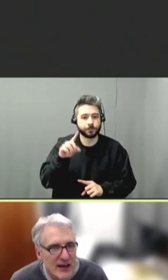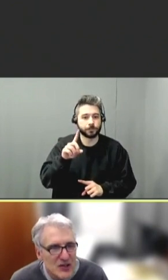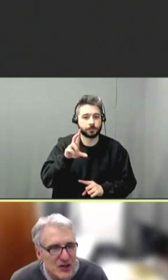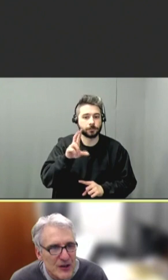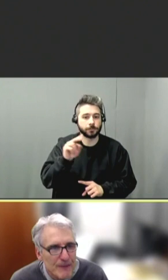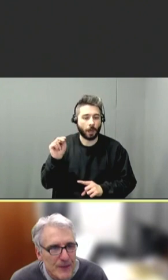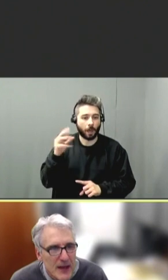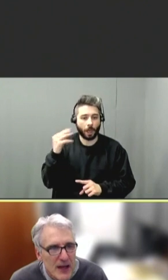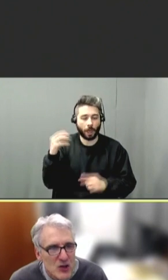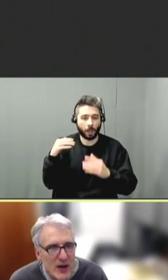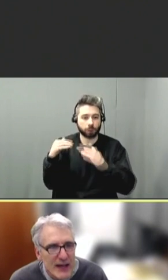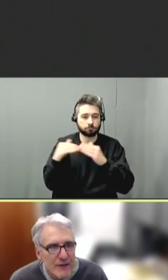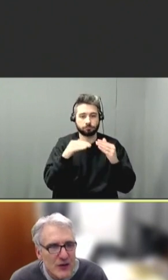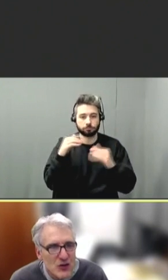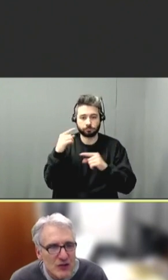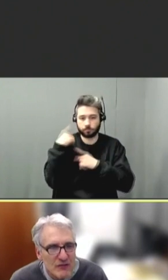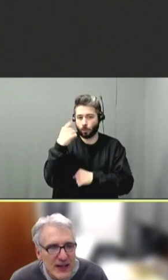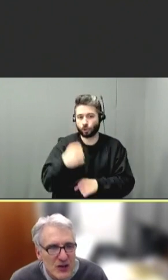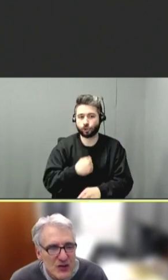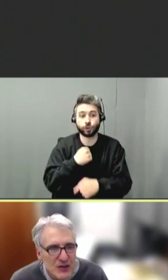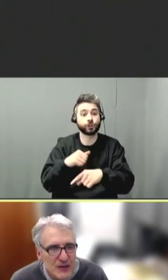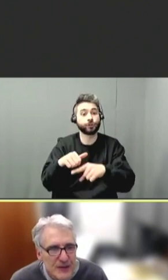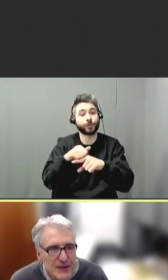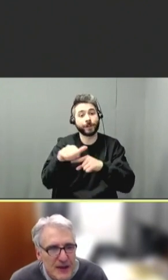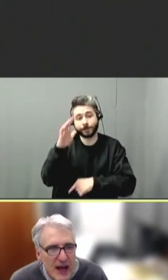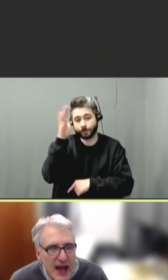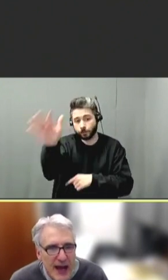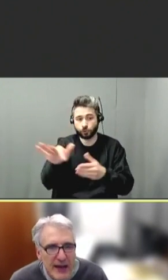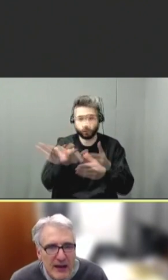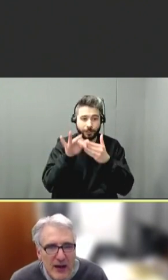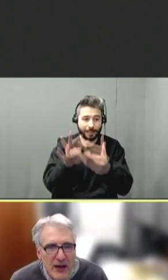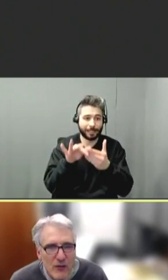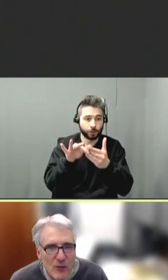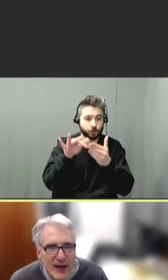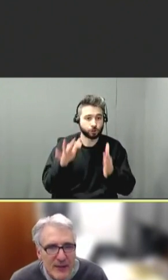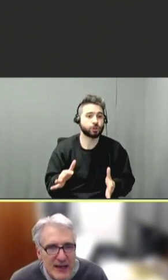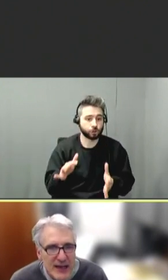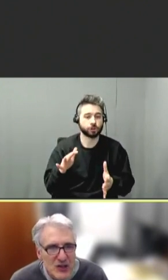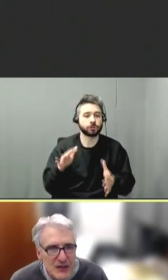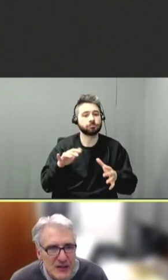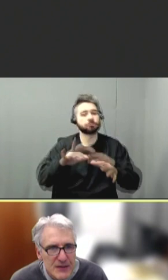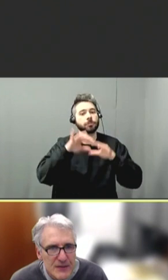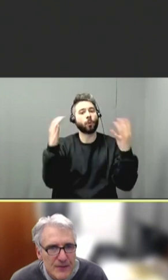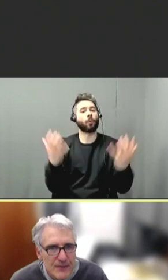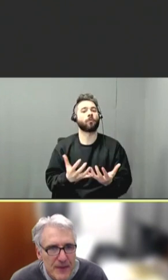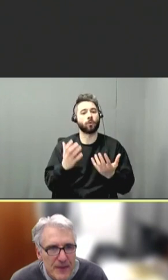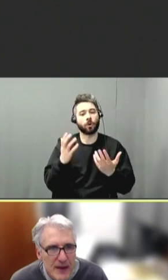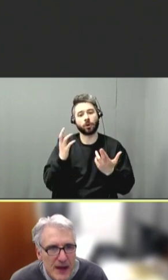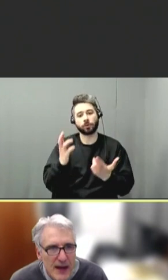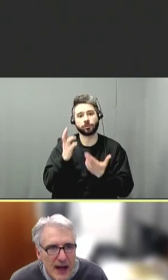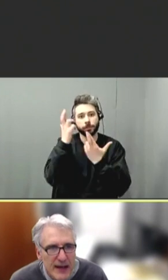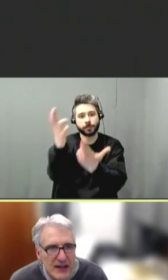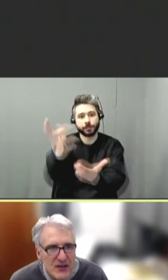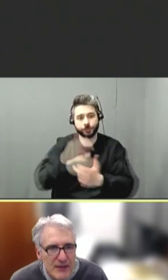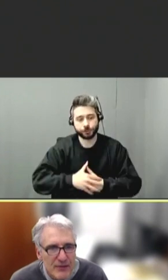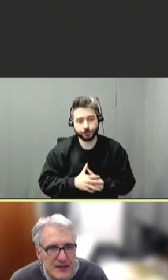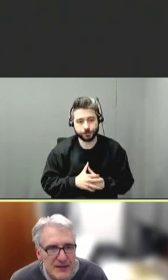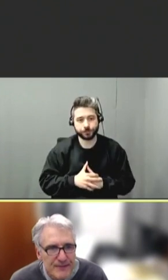the last year. Training future leaders and overall recommendations. Next slide, please.